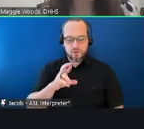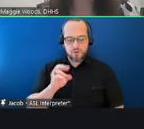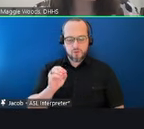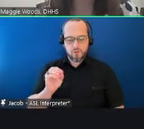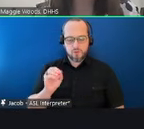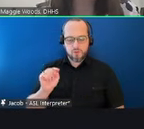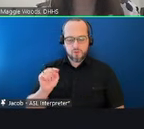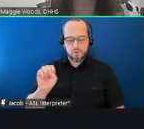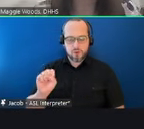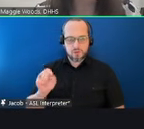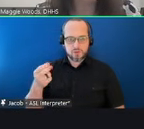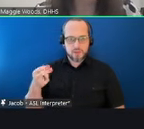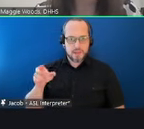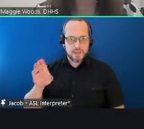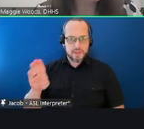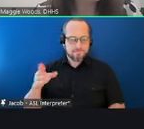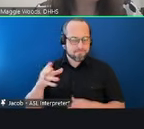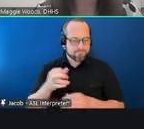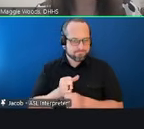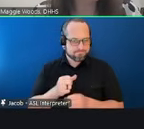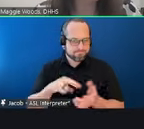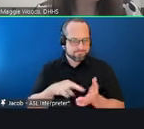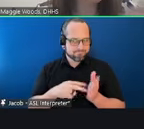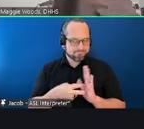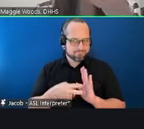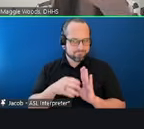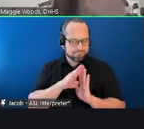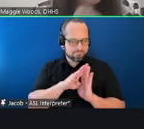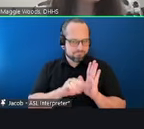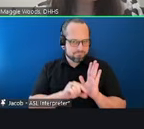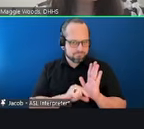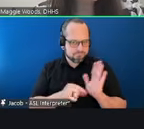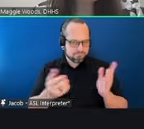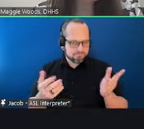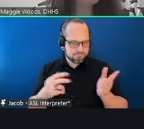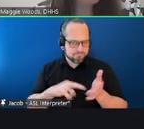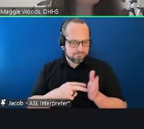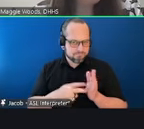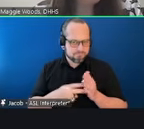quick background on what are the roots hubs and what's the roots hub lead. So, as a reminder,